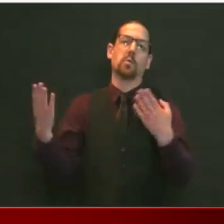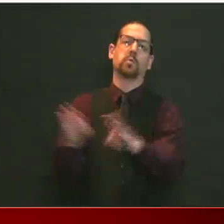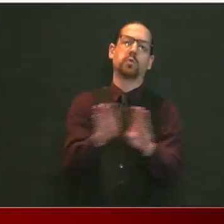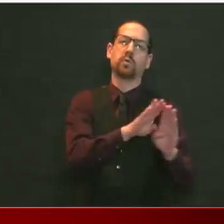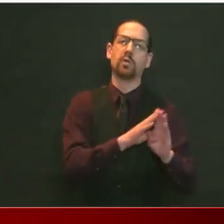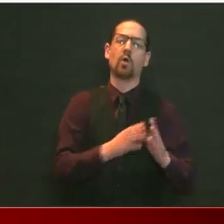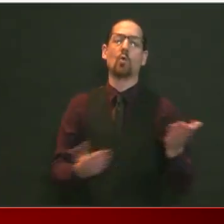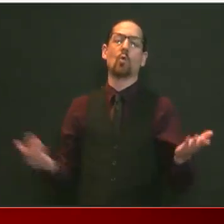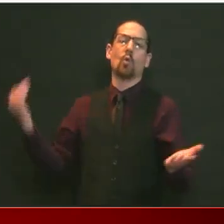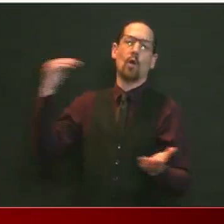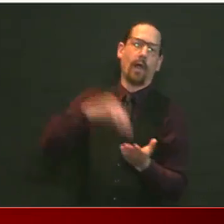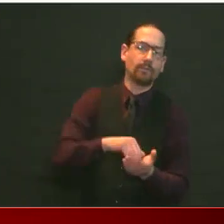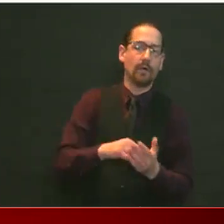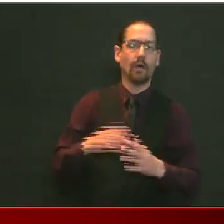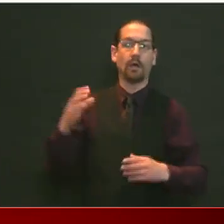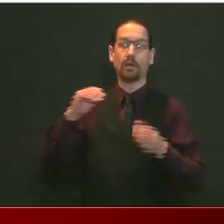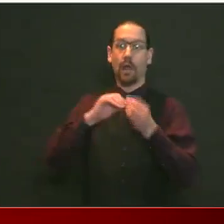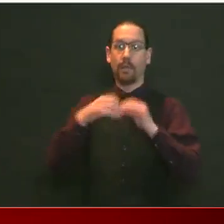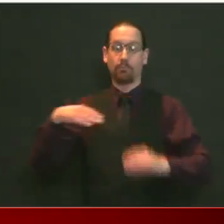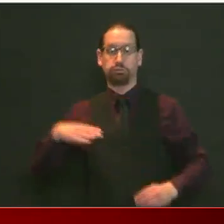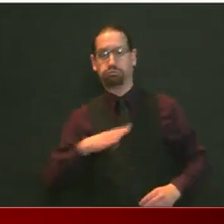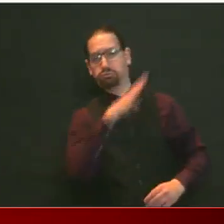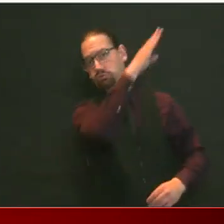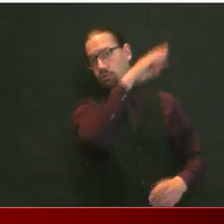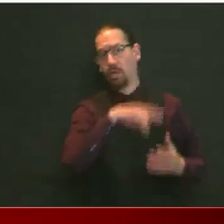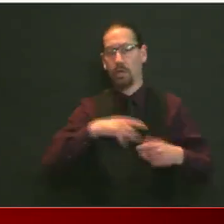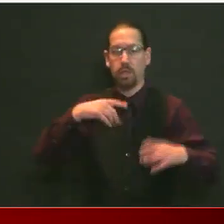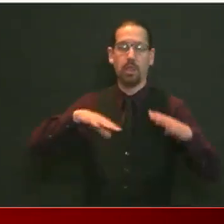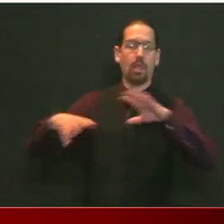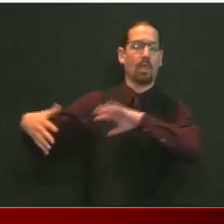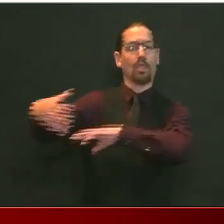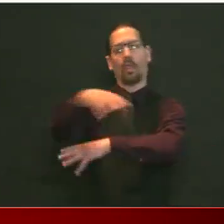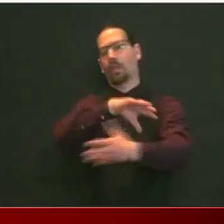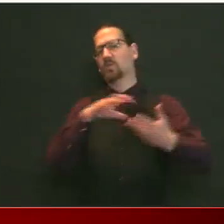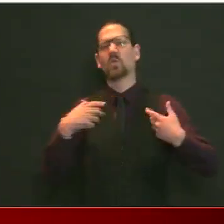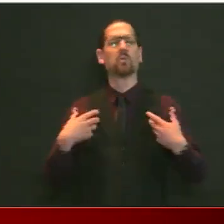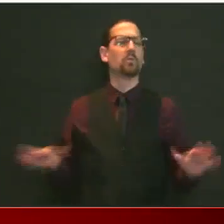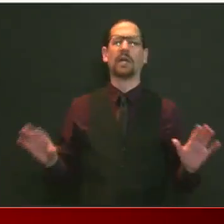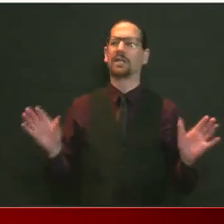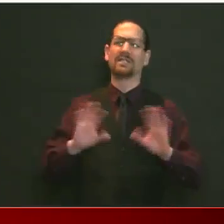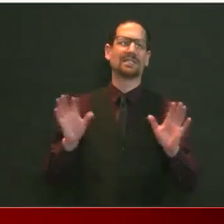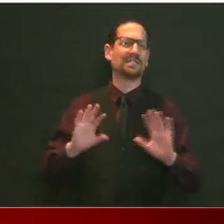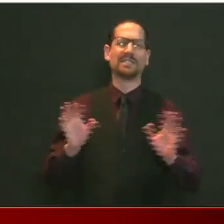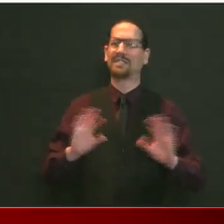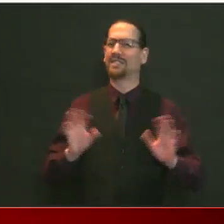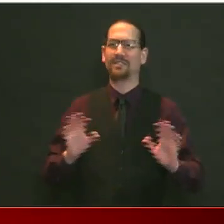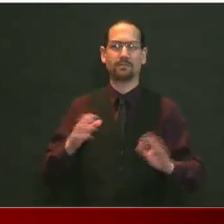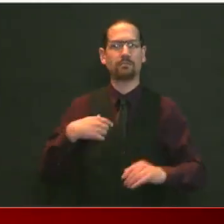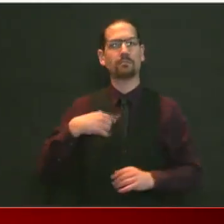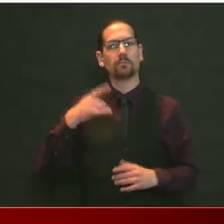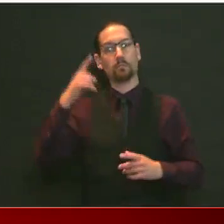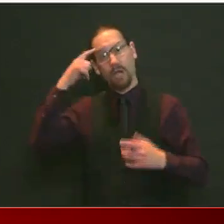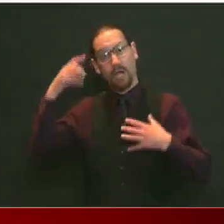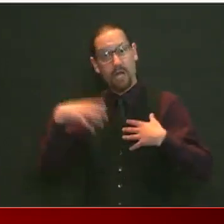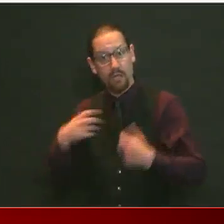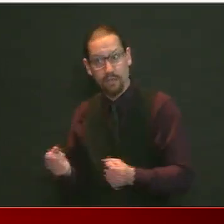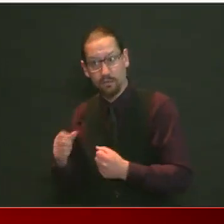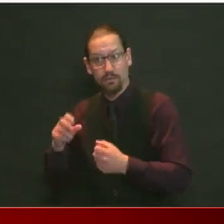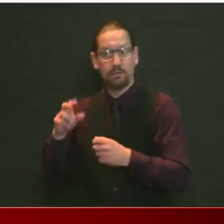HAVING TO PULL BACK. WHICH WOULD BE REALLY CRUSHING